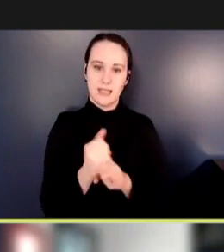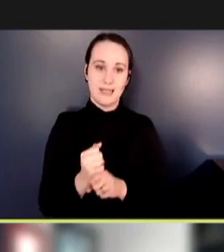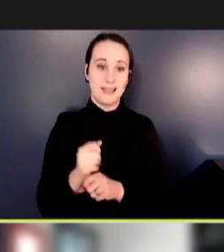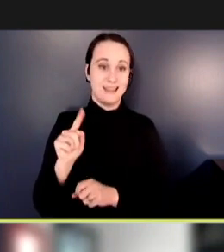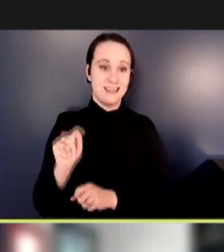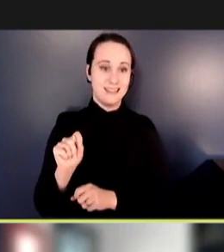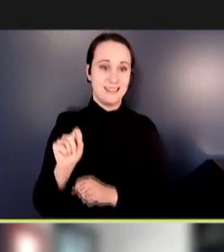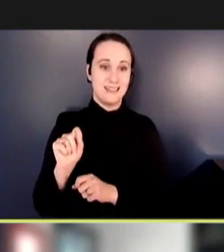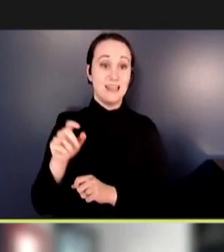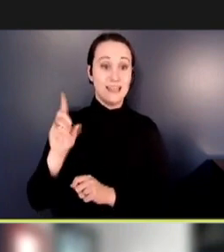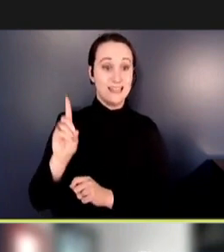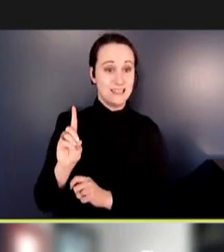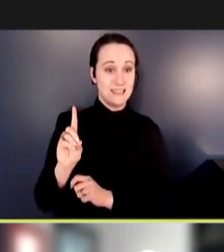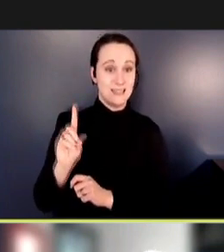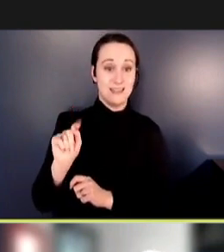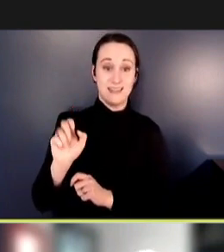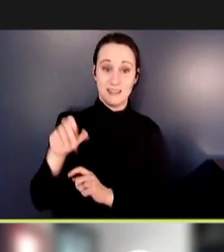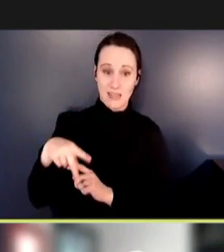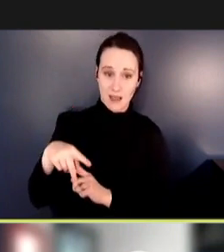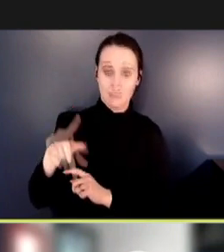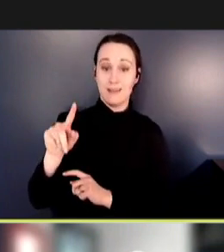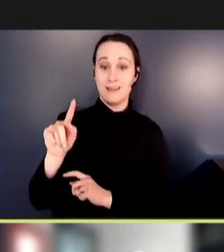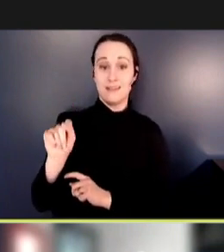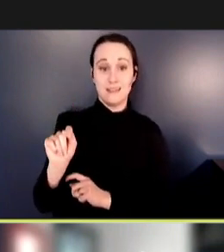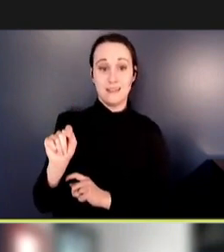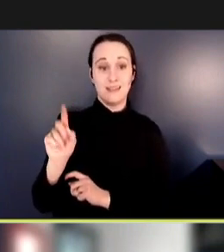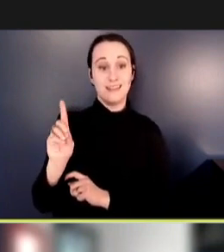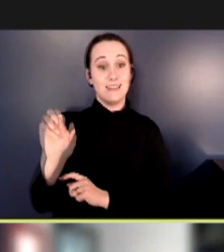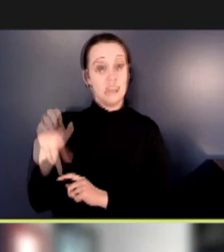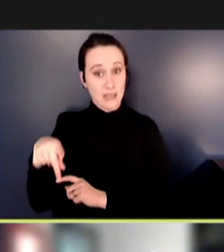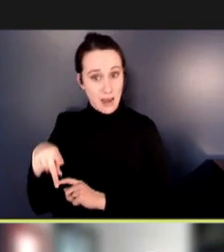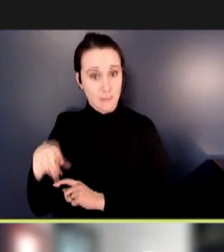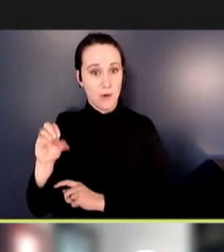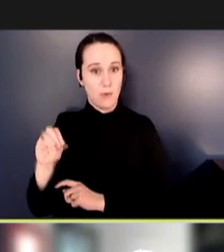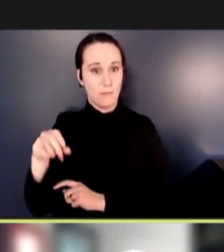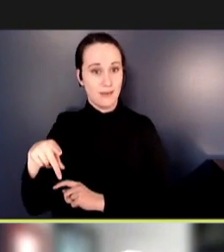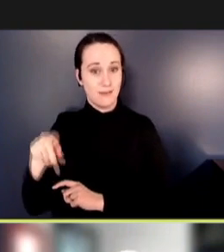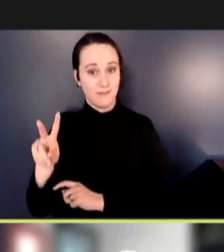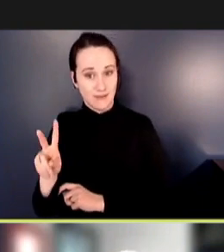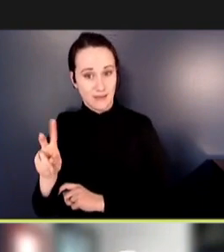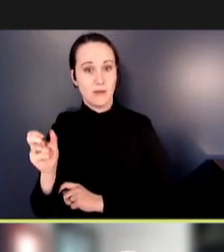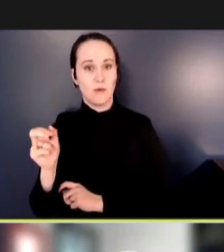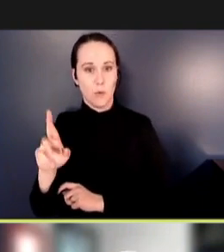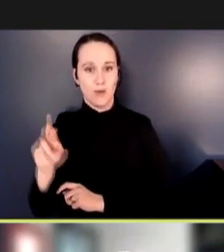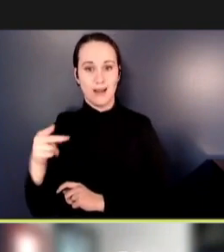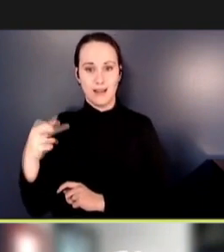the oral polio, which obviously we are not doing anymore, or hep B may find themselves